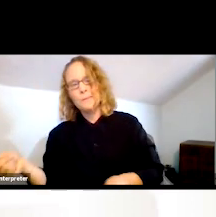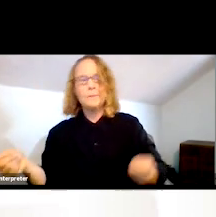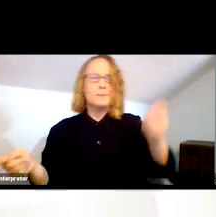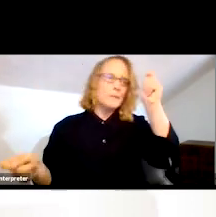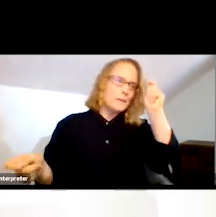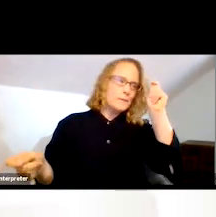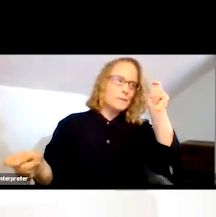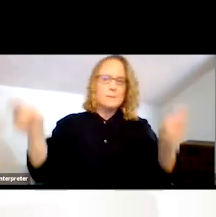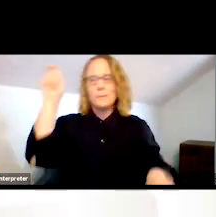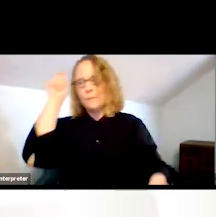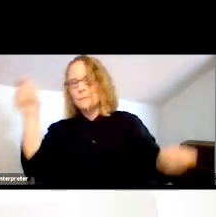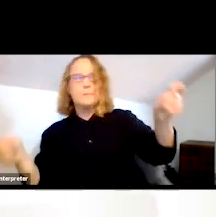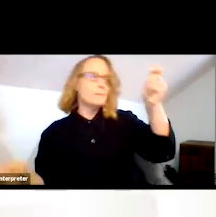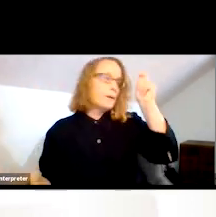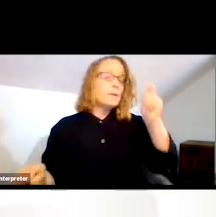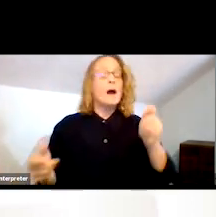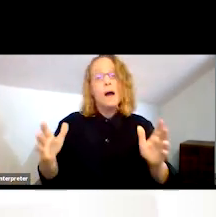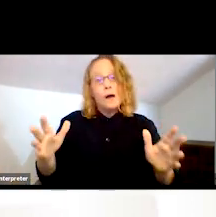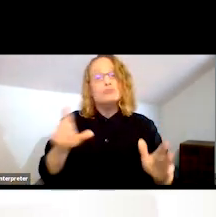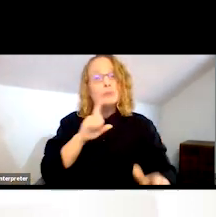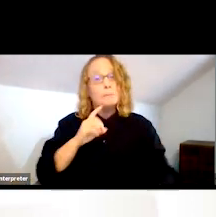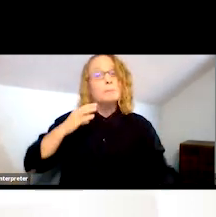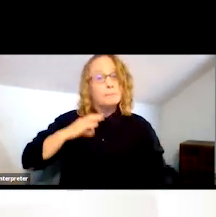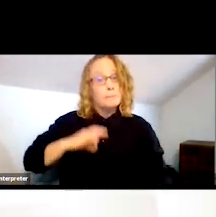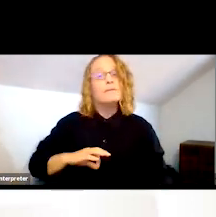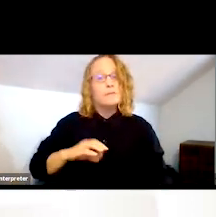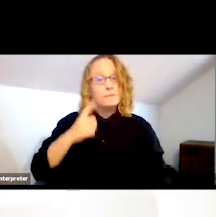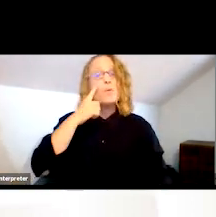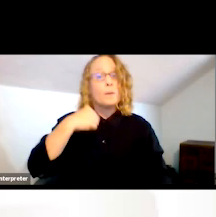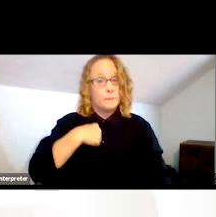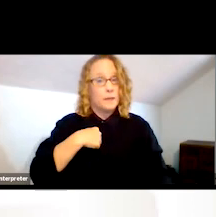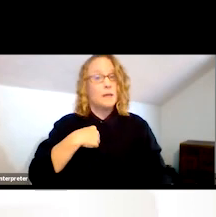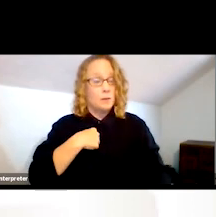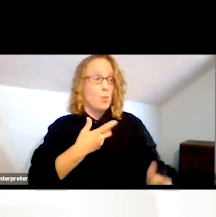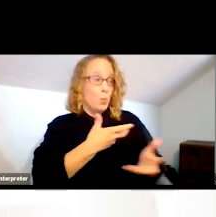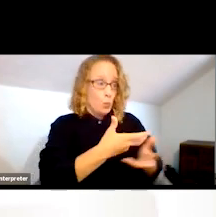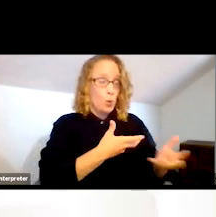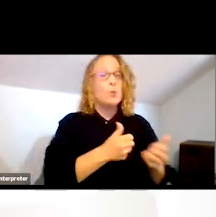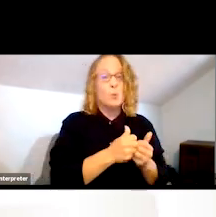On the clinical side, I have found, cause I'll find that I'm taking off one hat